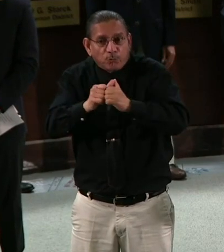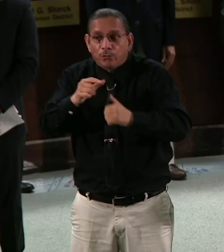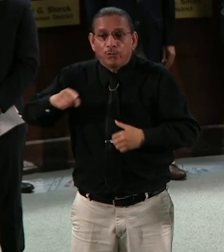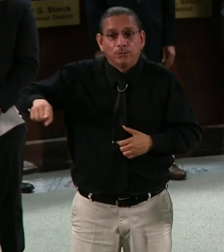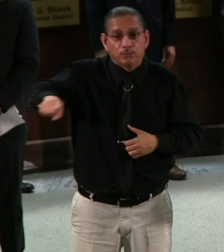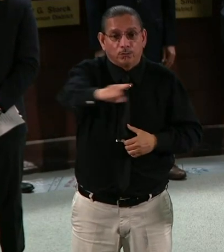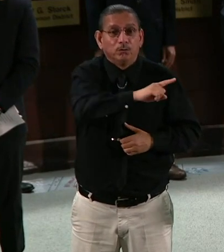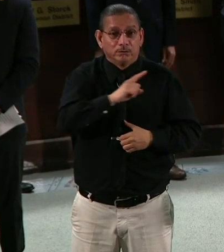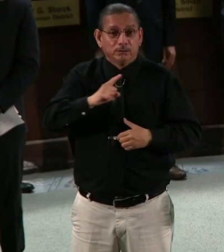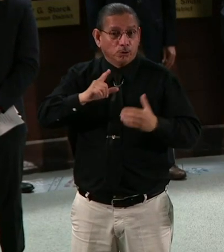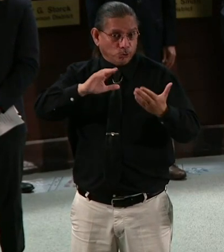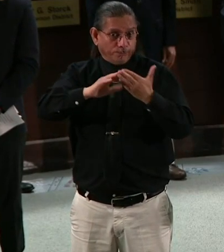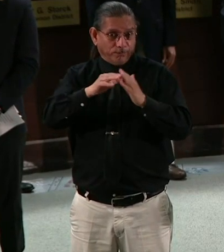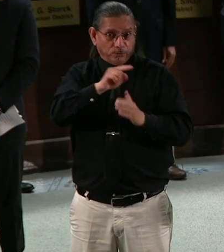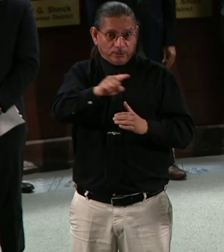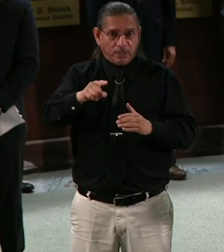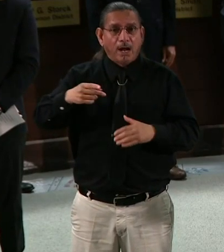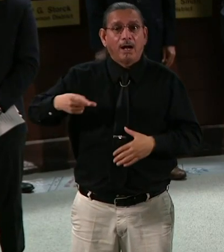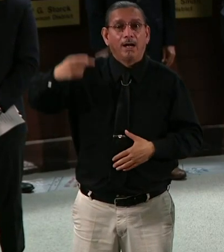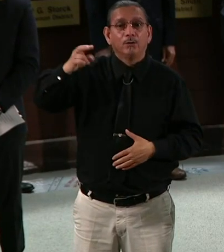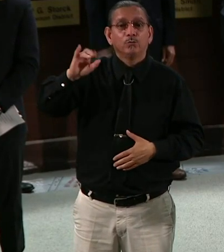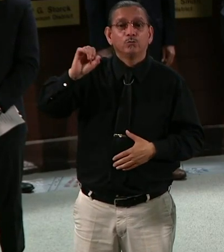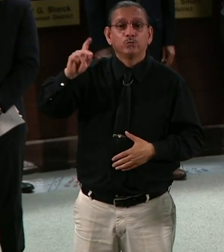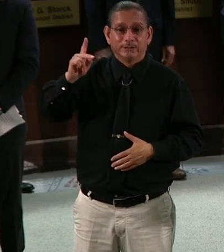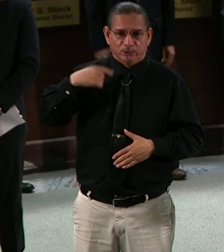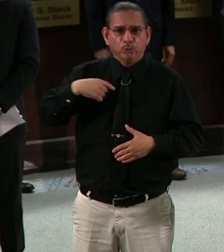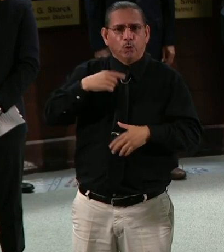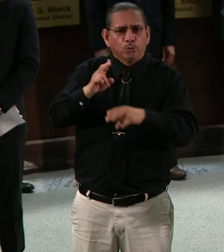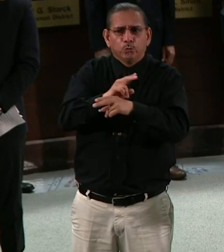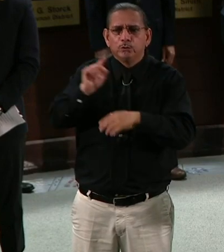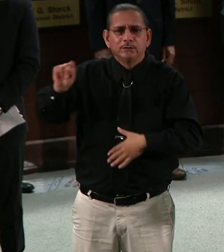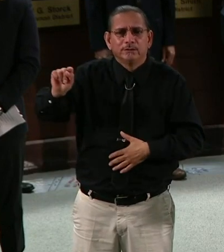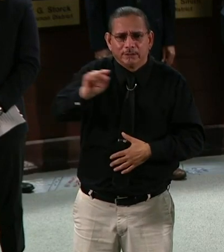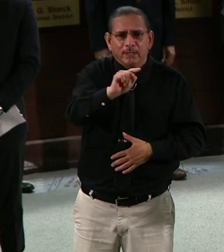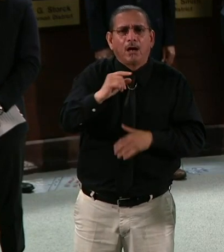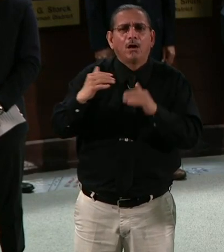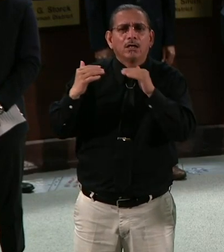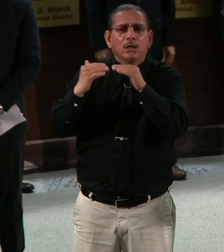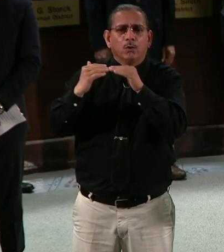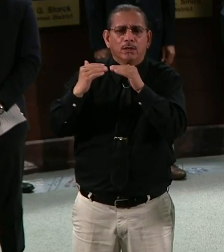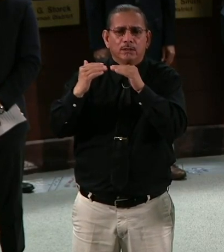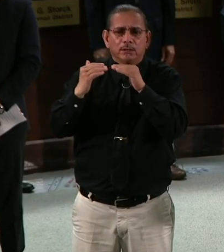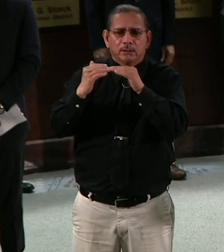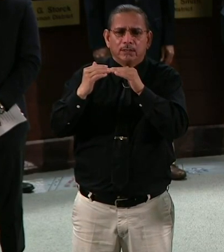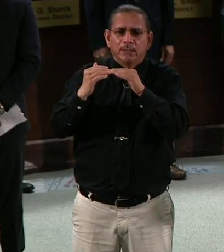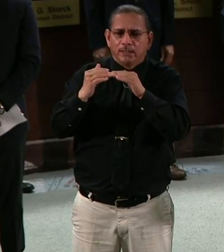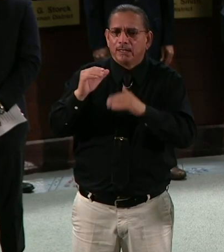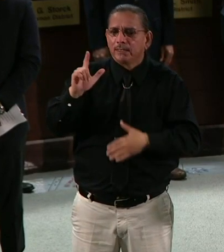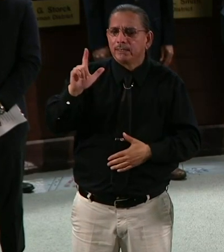WITH COMMUNITIES THAT ARE AT A GREATER RISK AND WE ARE ALL